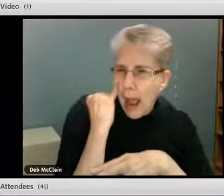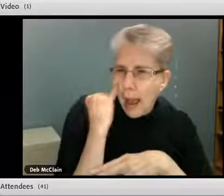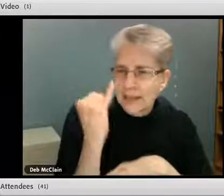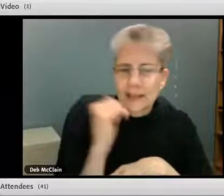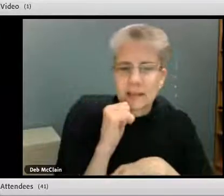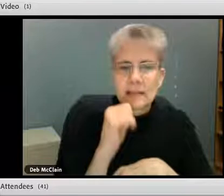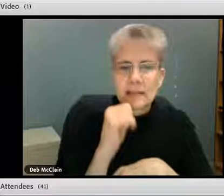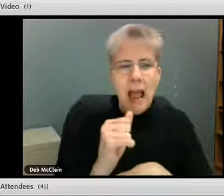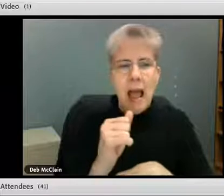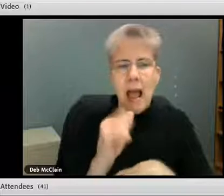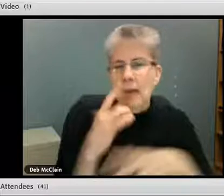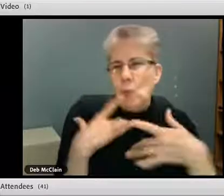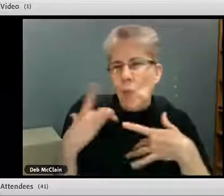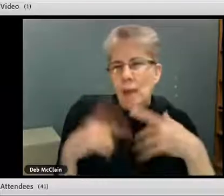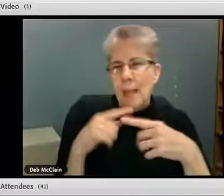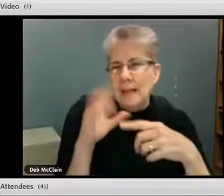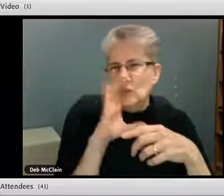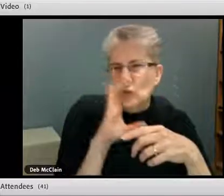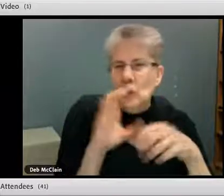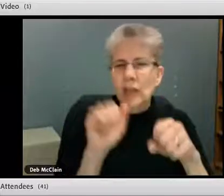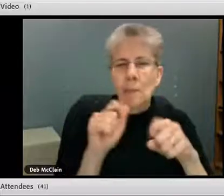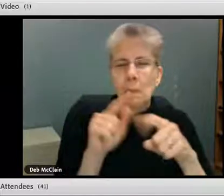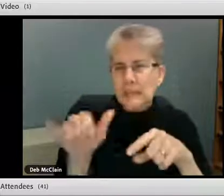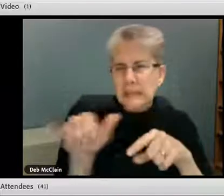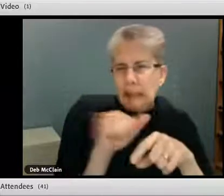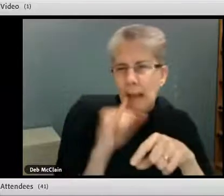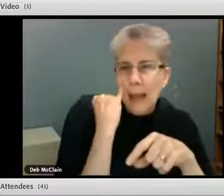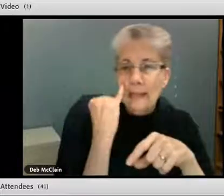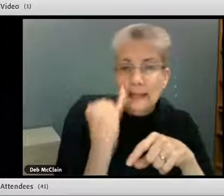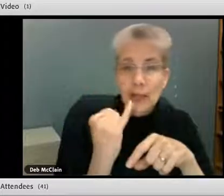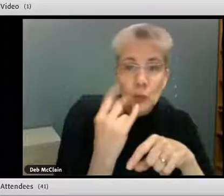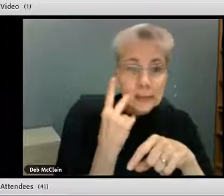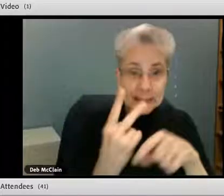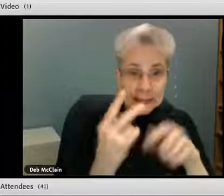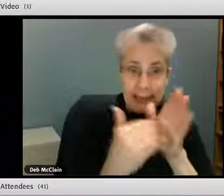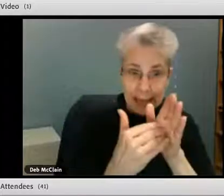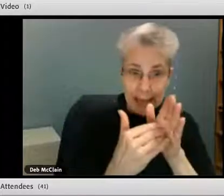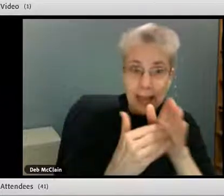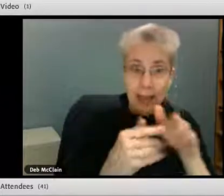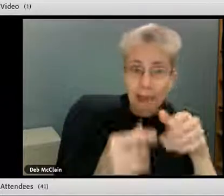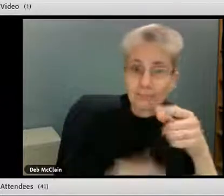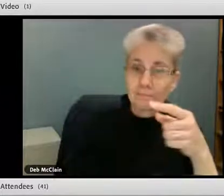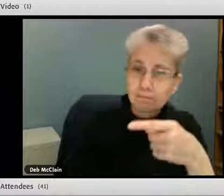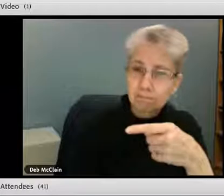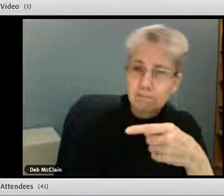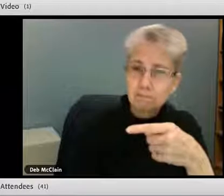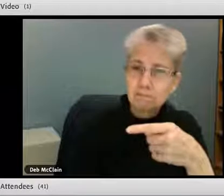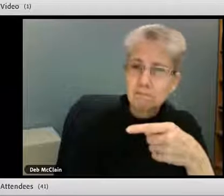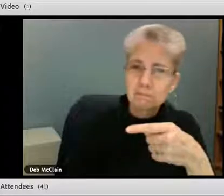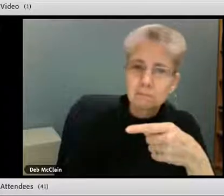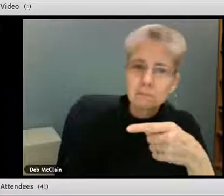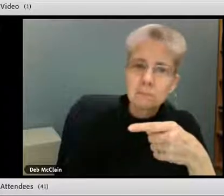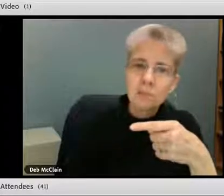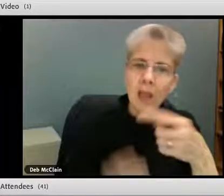'cause they're kind of very similar. You can see again, pre-download.